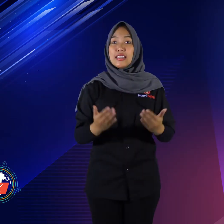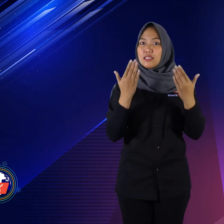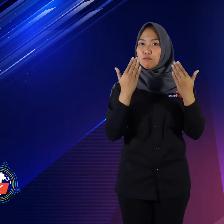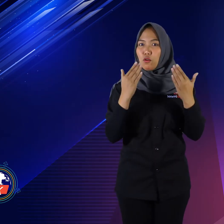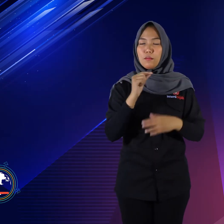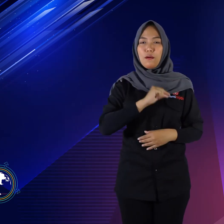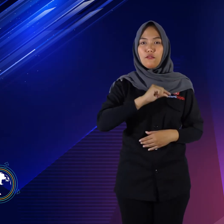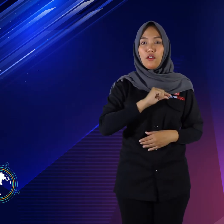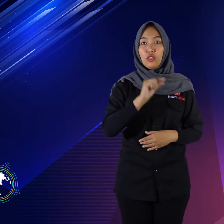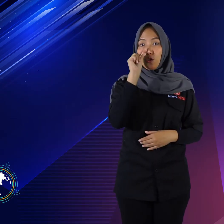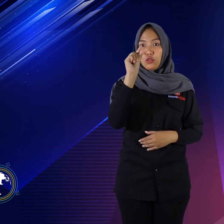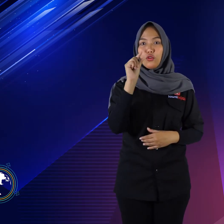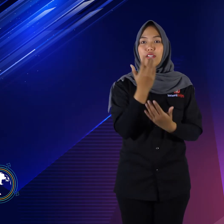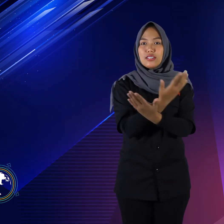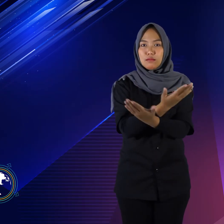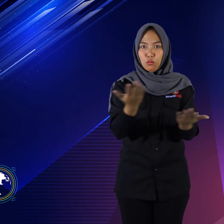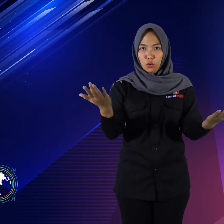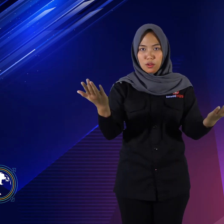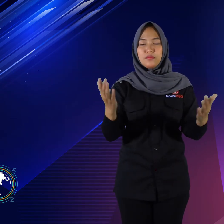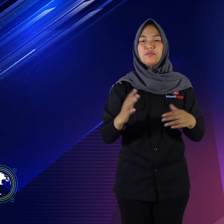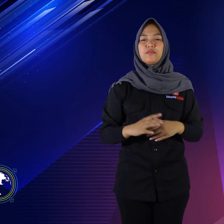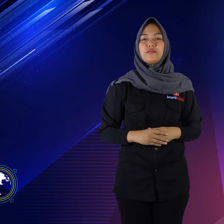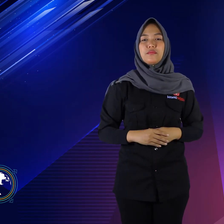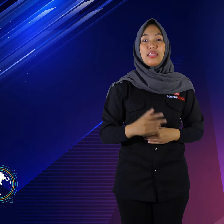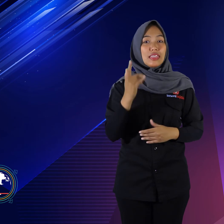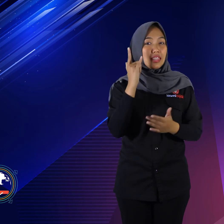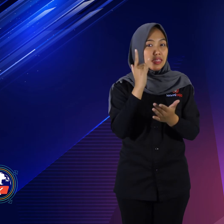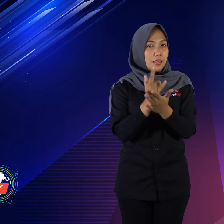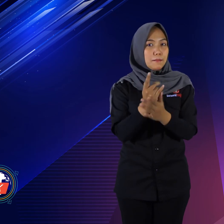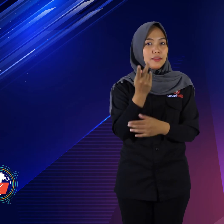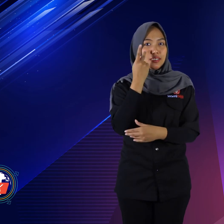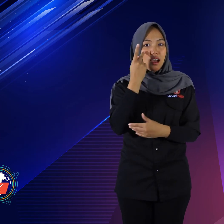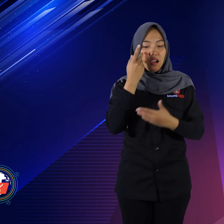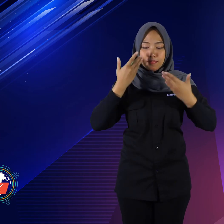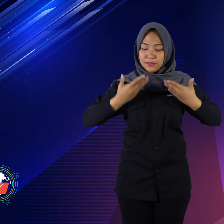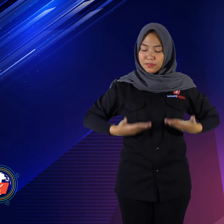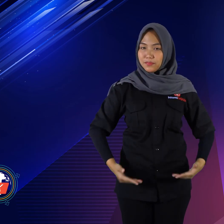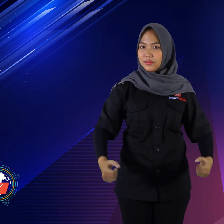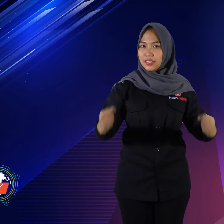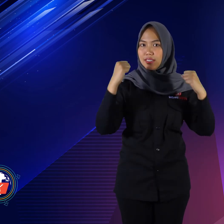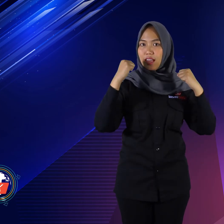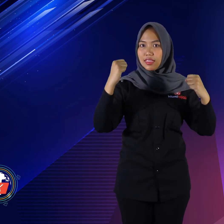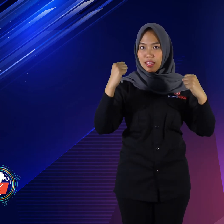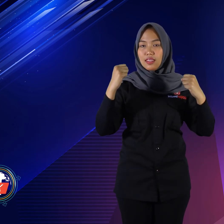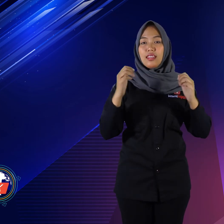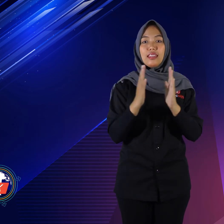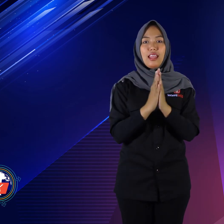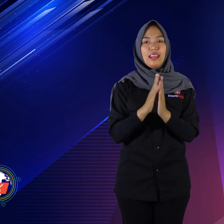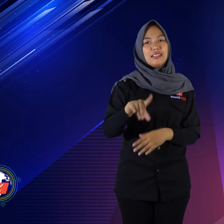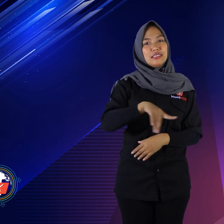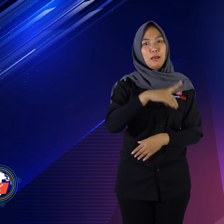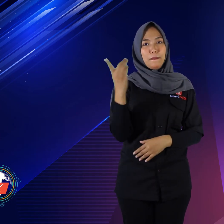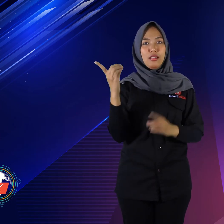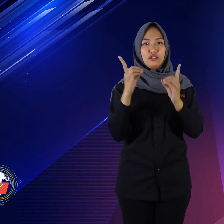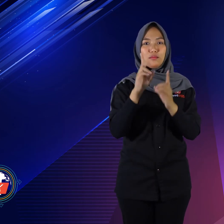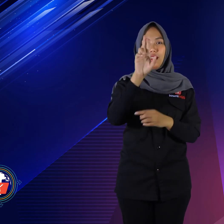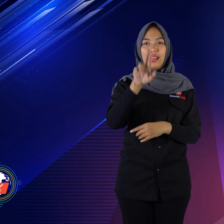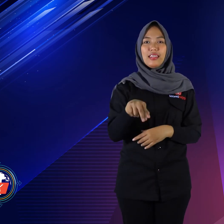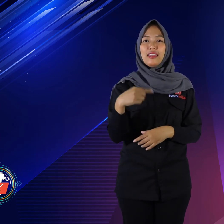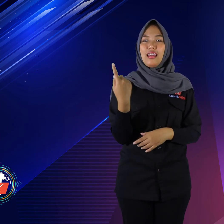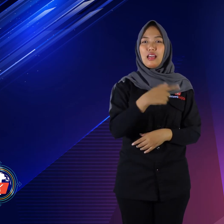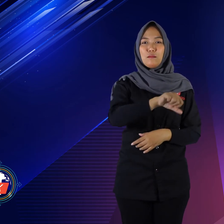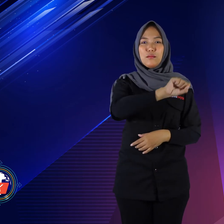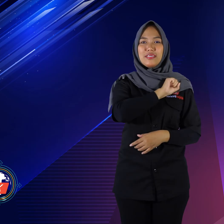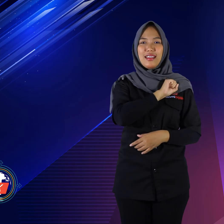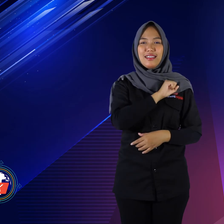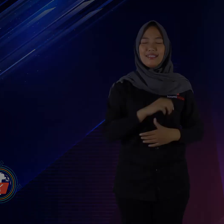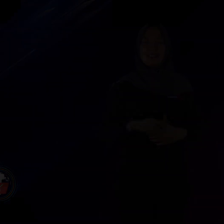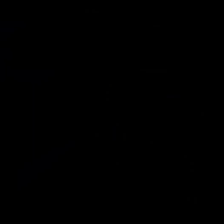Hope it is useful, keep your health and see you again in KamiBijak.